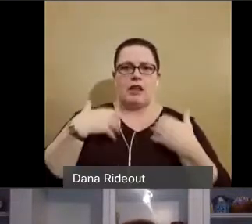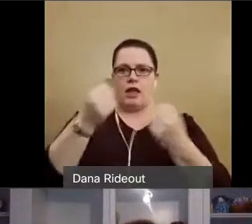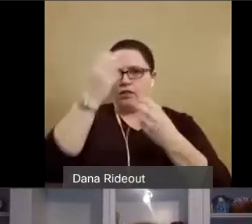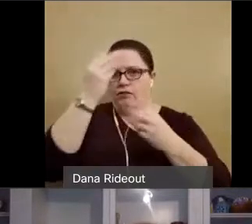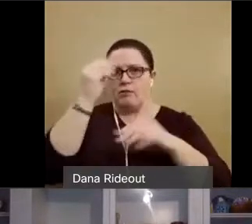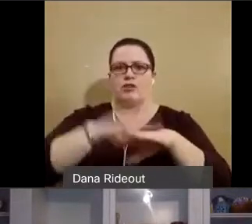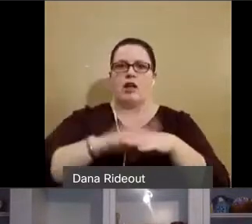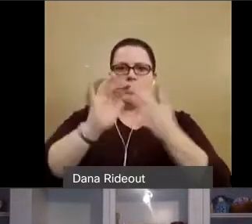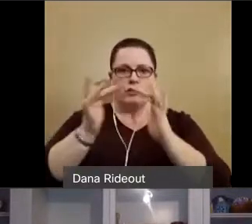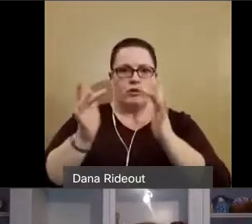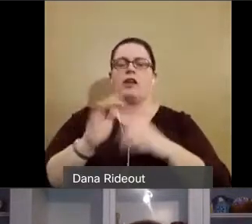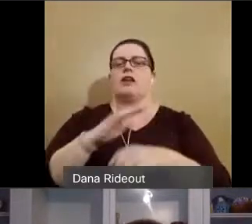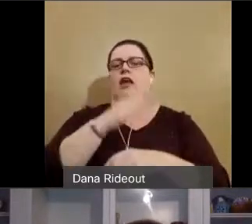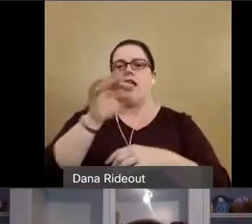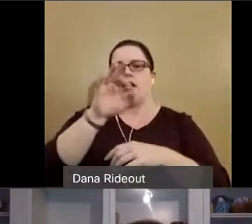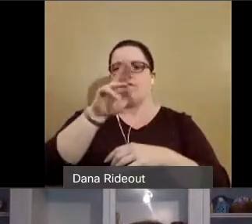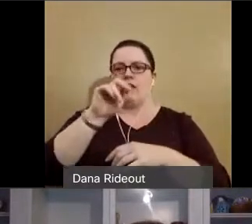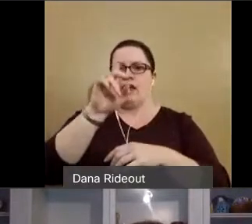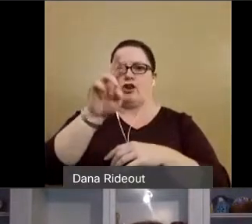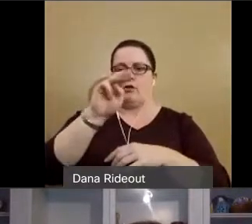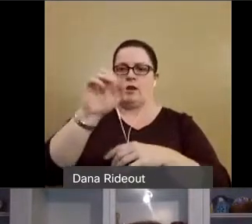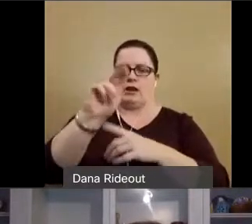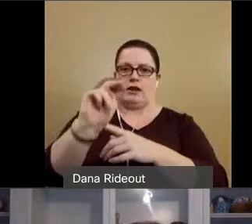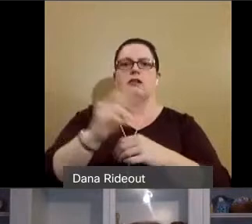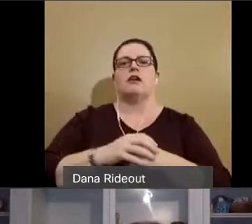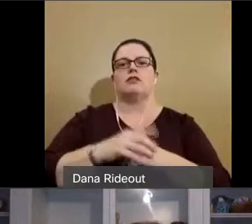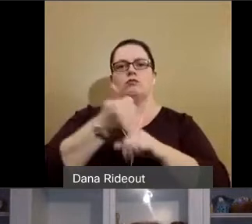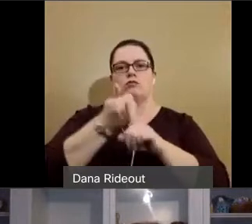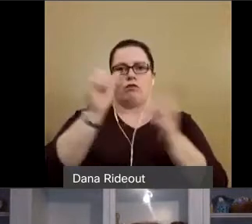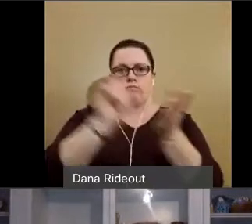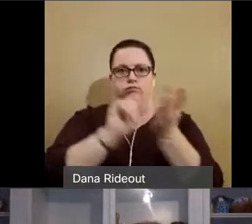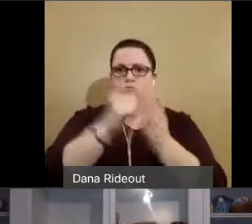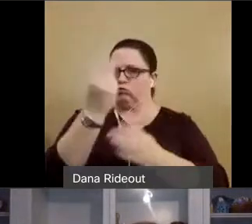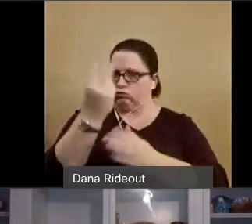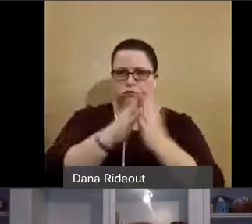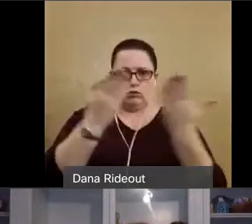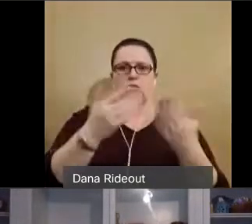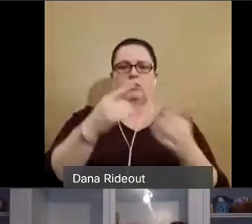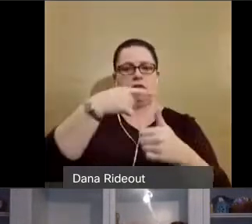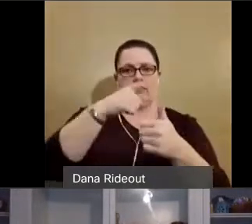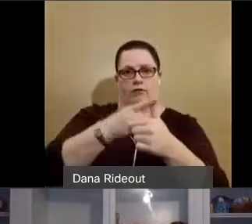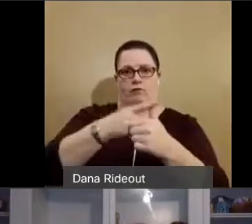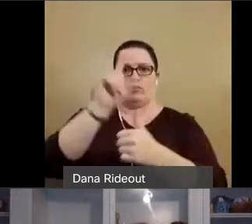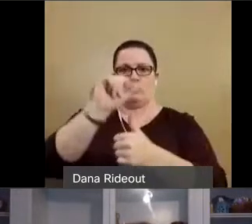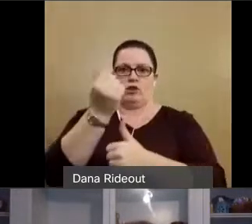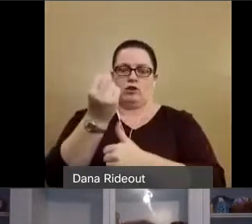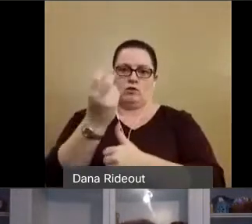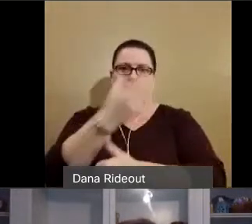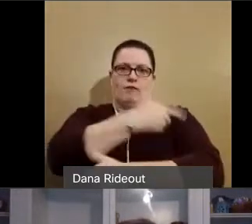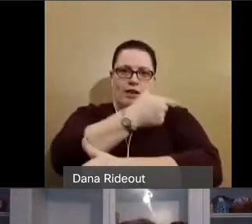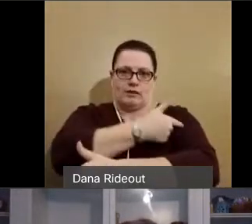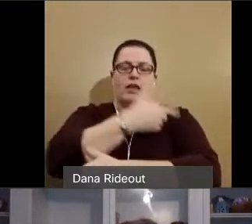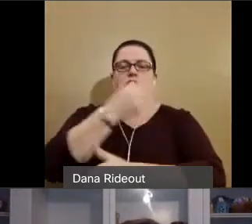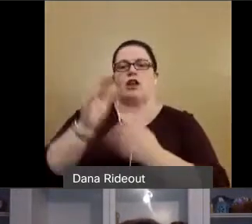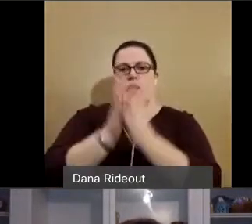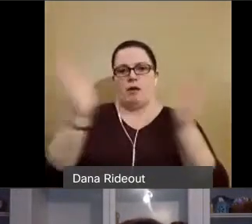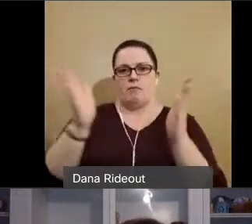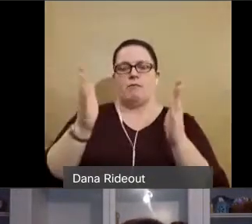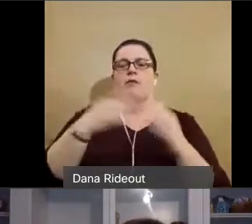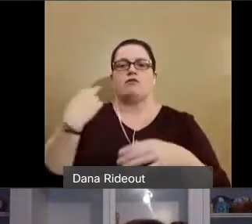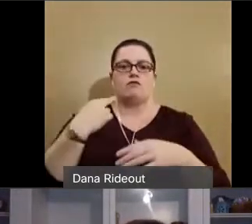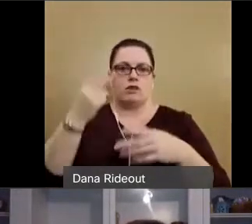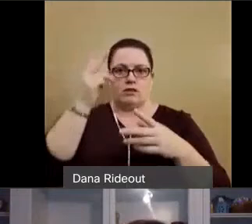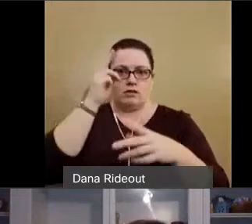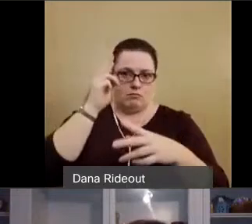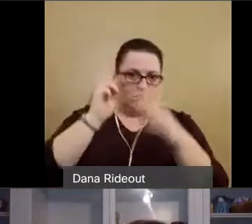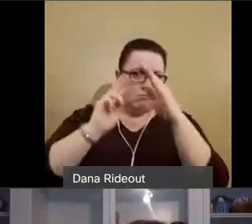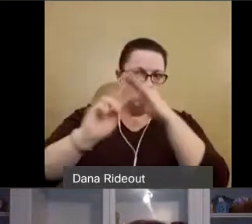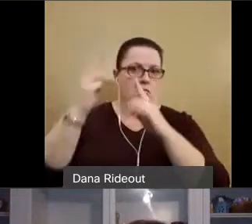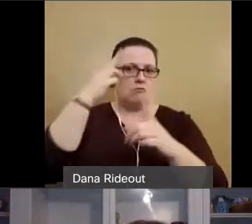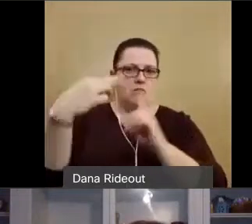She was published 2 books on these topics. The 1st, published in 2012 is vaccinations and public concern in history legend rumour at risk perception. And the 2nd, published in 2019 is the kiss of death contagion, contamination and folklore.